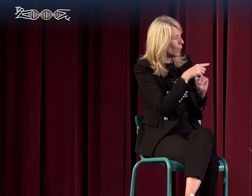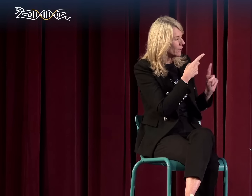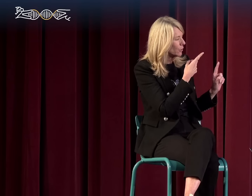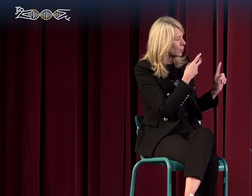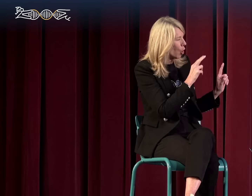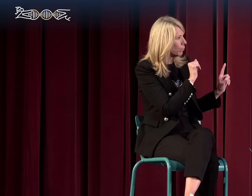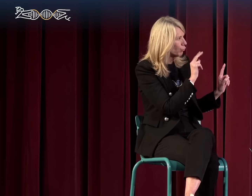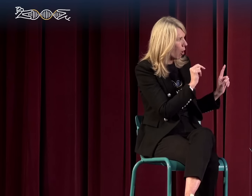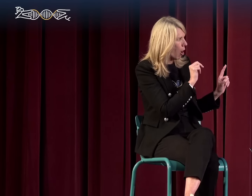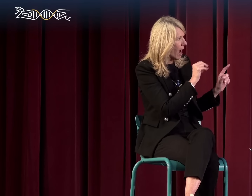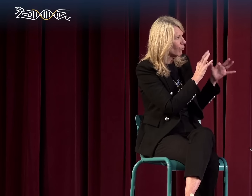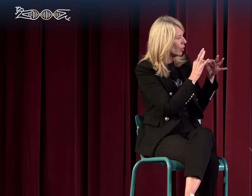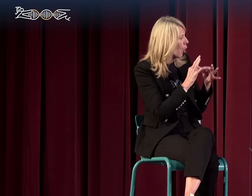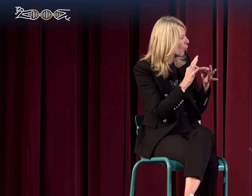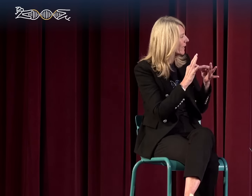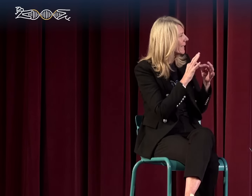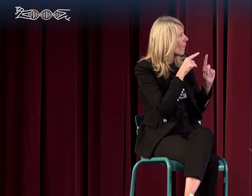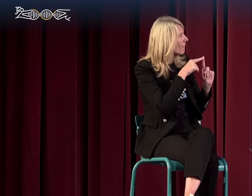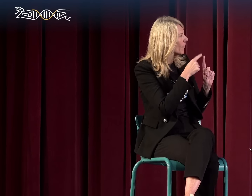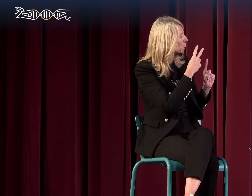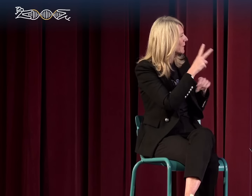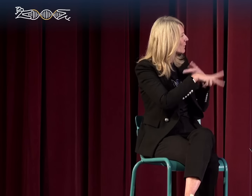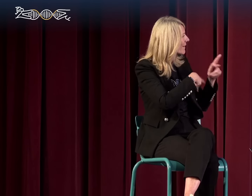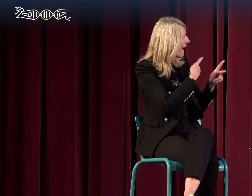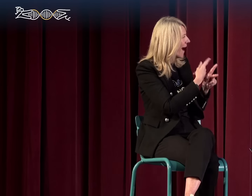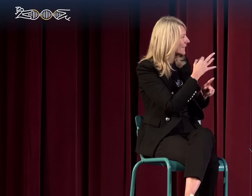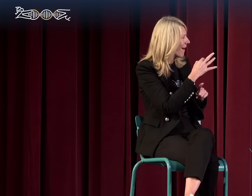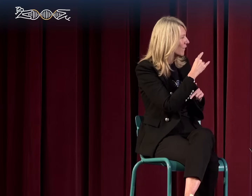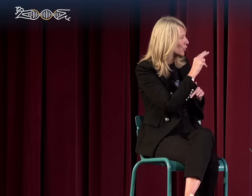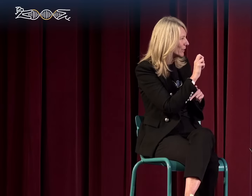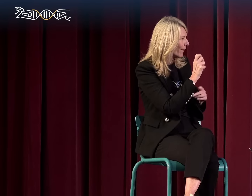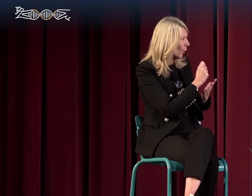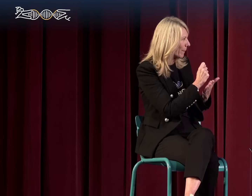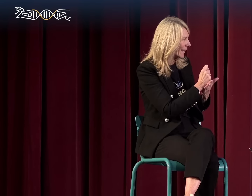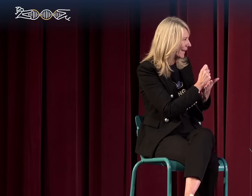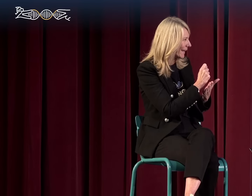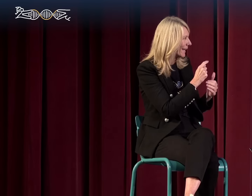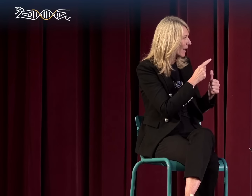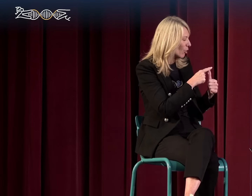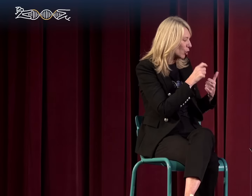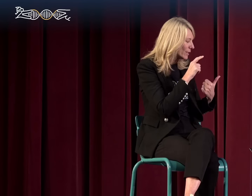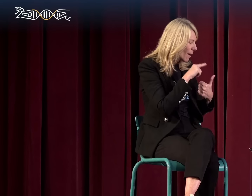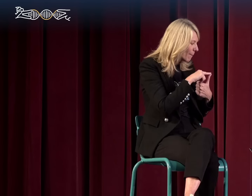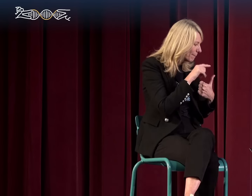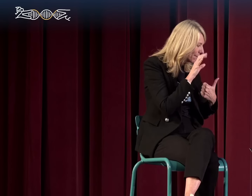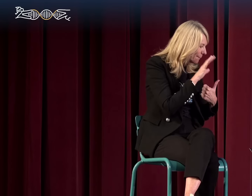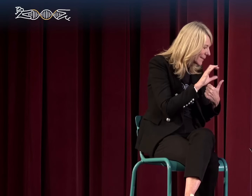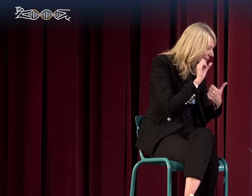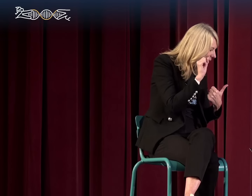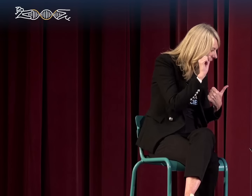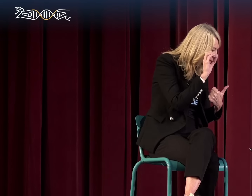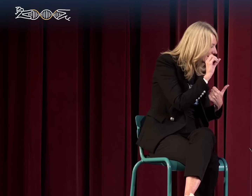Next question for Dr. Braun, I know that there are different types of